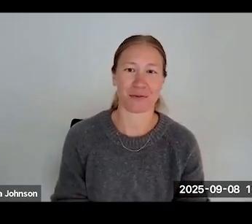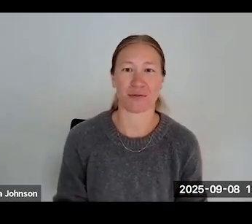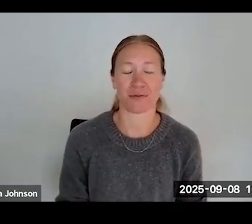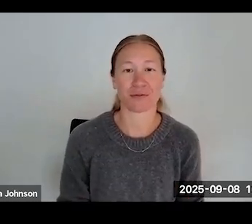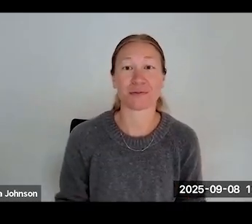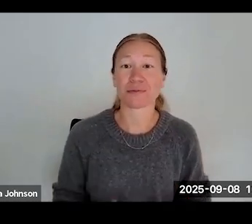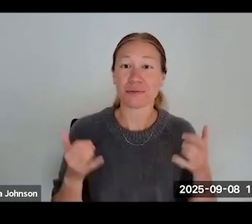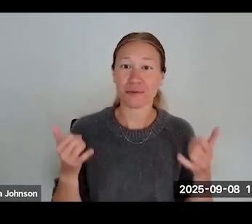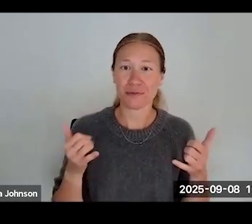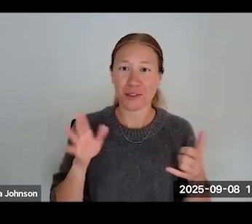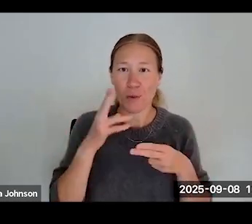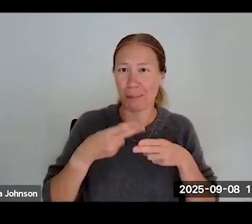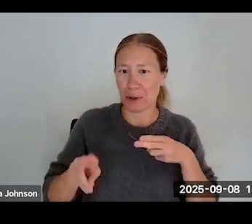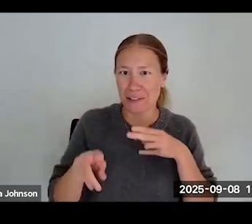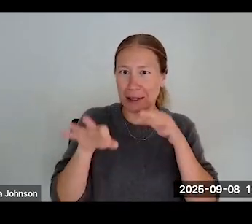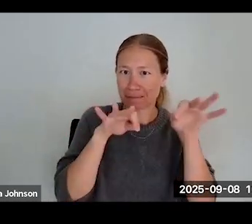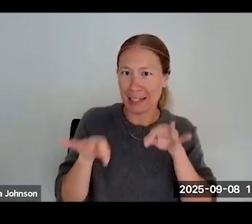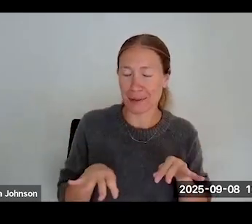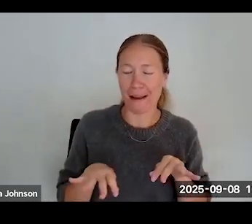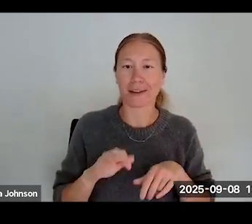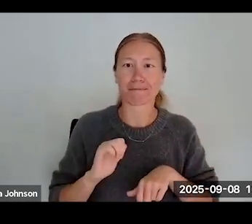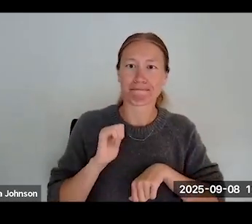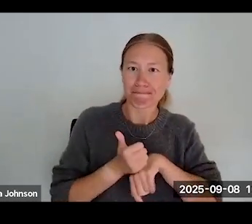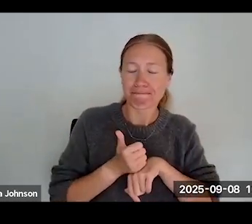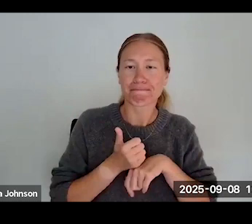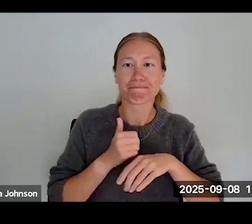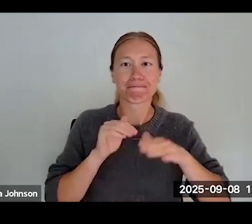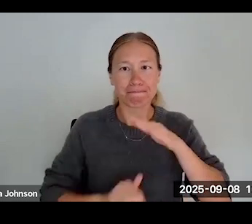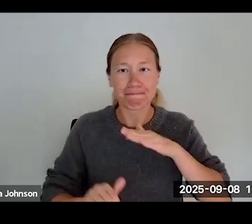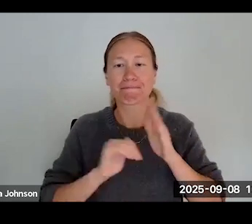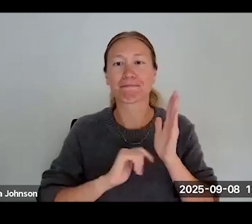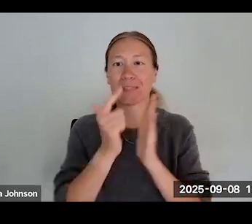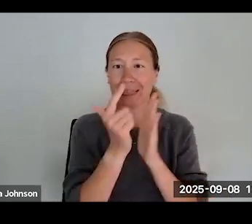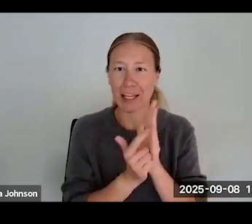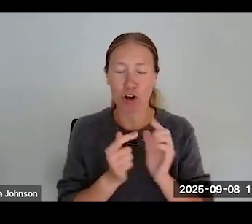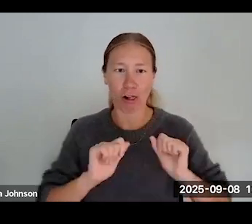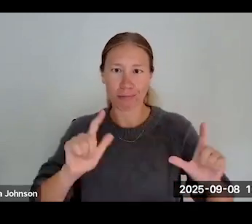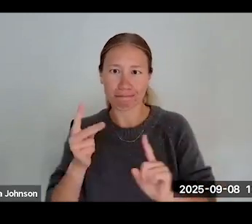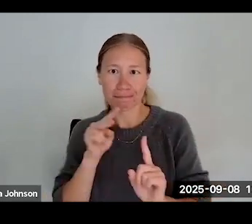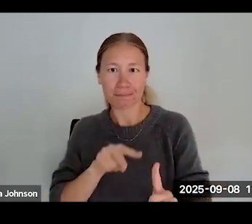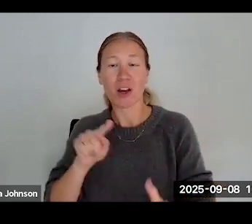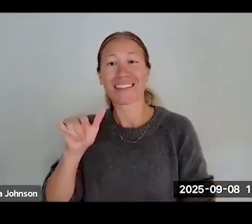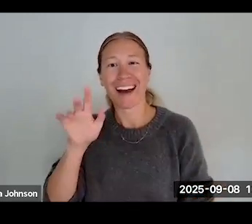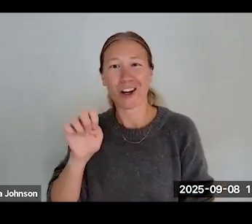So now we'll briefly explain some of the fundamental aspects of the legal framework that Title II is a part of, and we're going to discuss